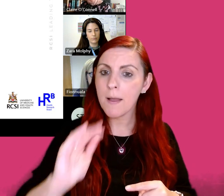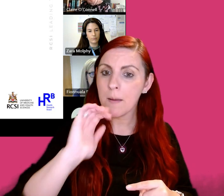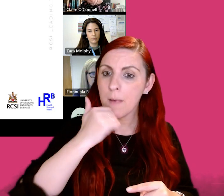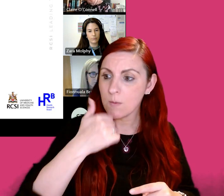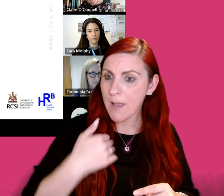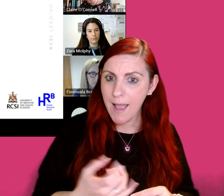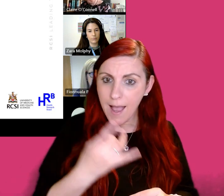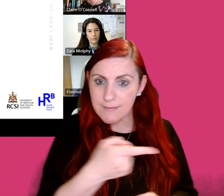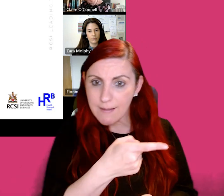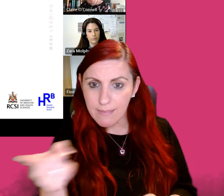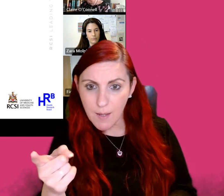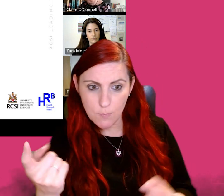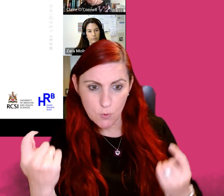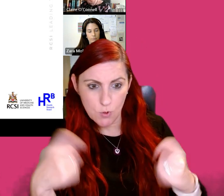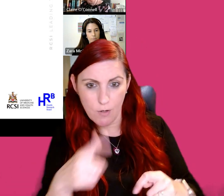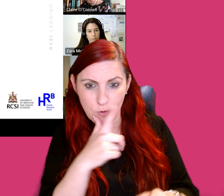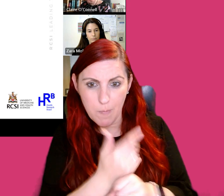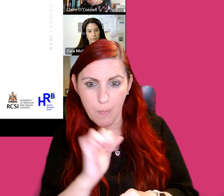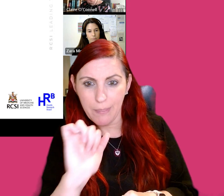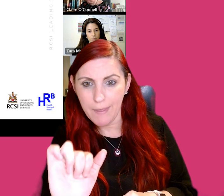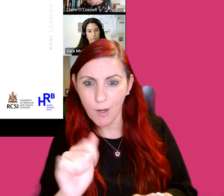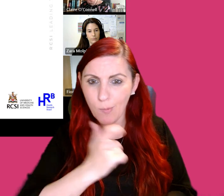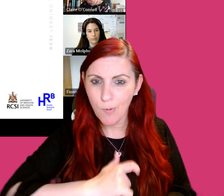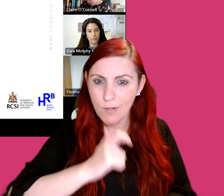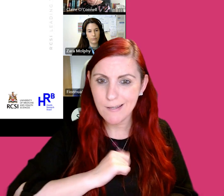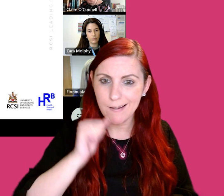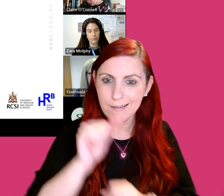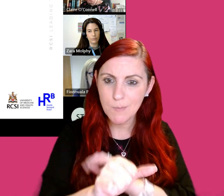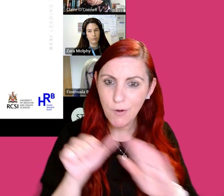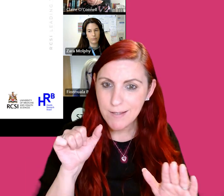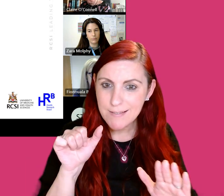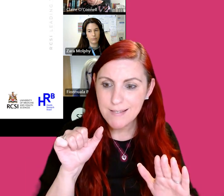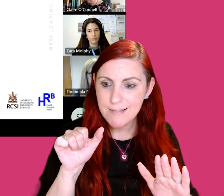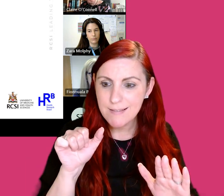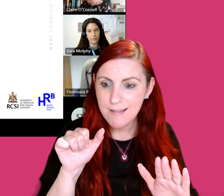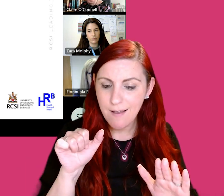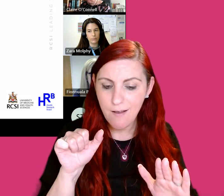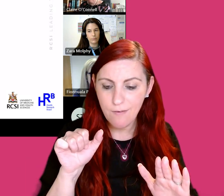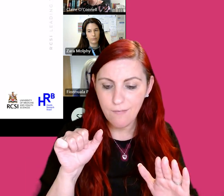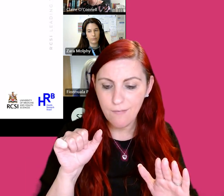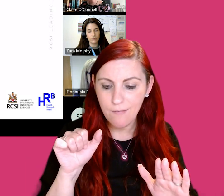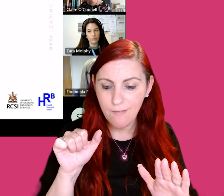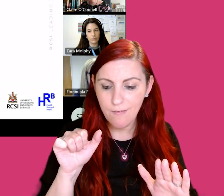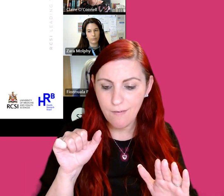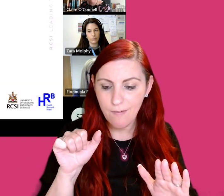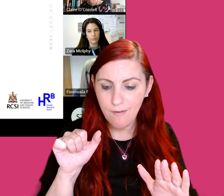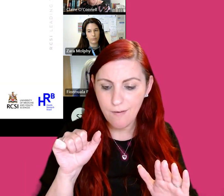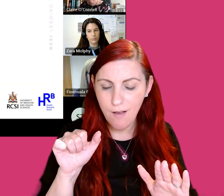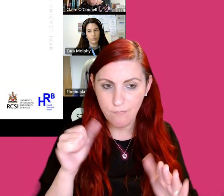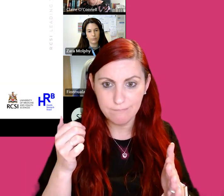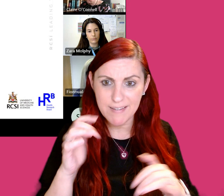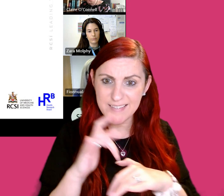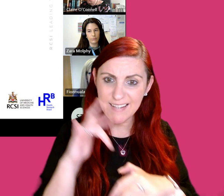them to share personal experiences of a time of of a time that's quite sensitive for them so we